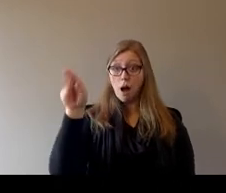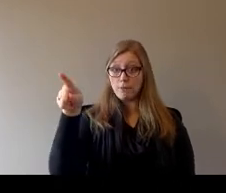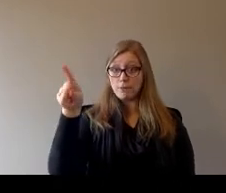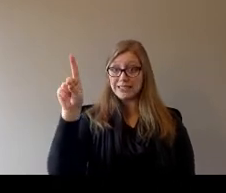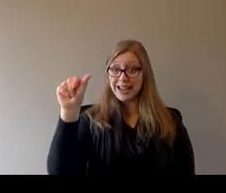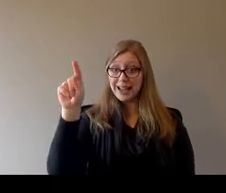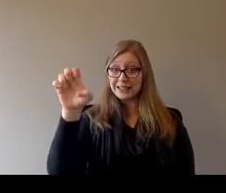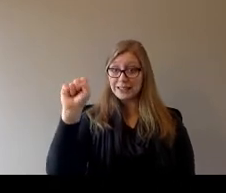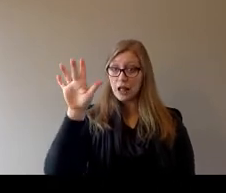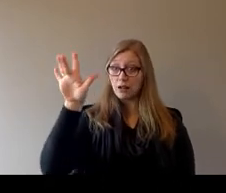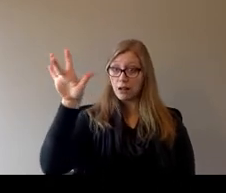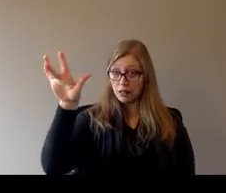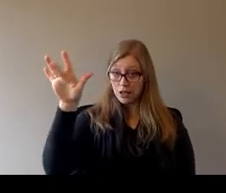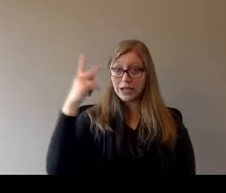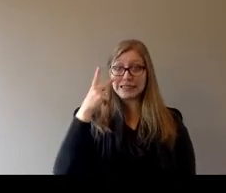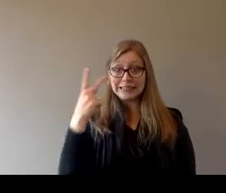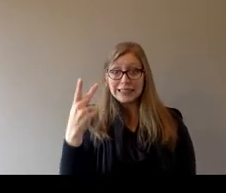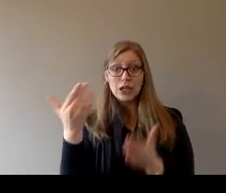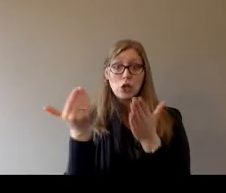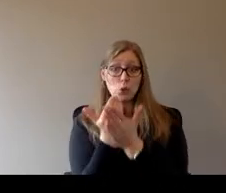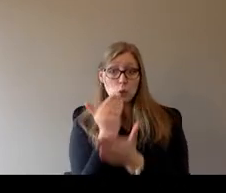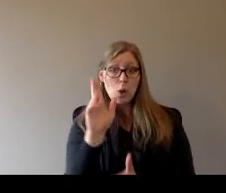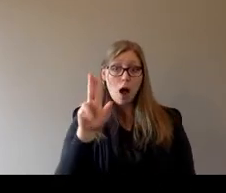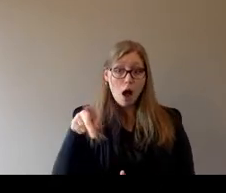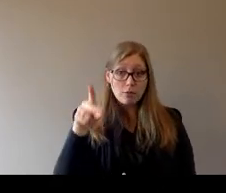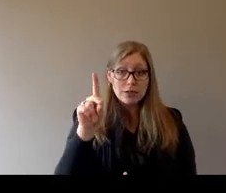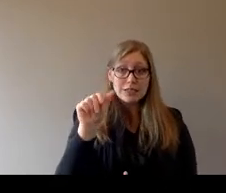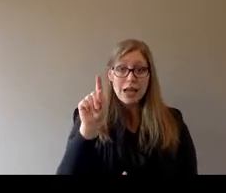And you can comment or like it.